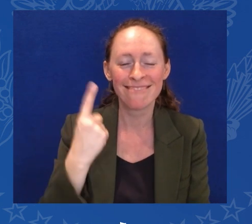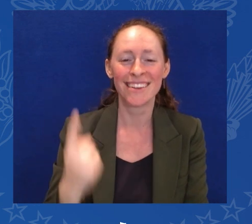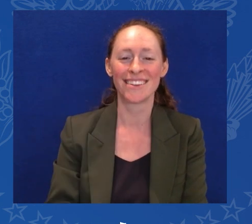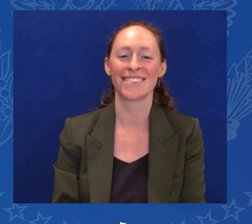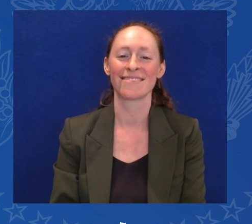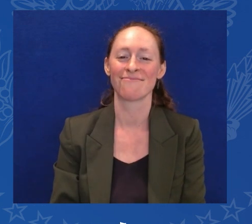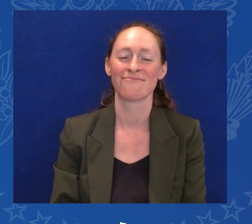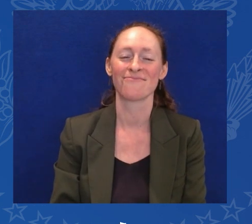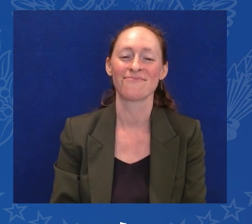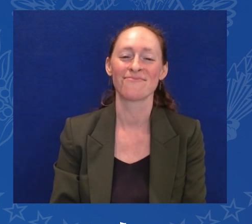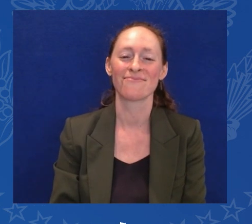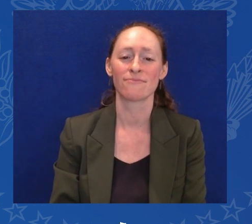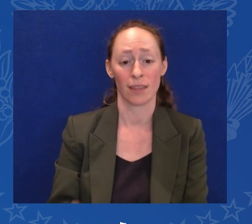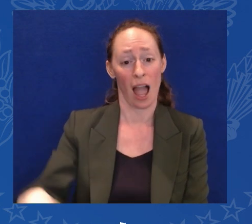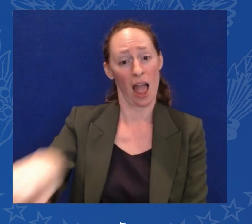kept their promise by delivering --